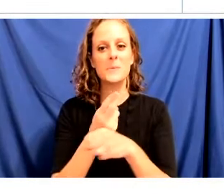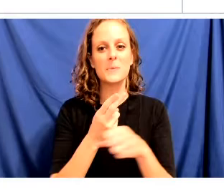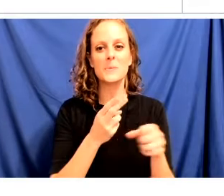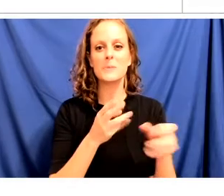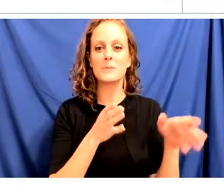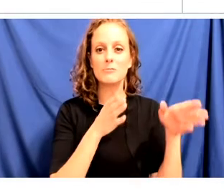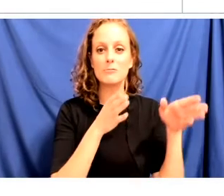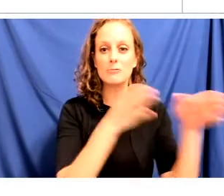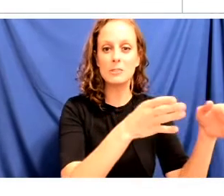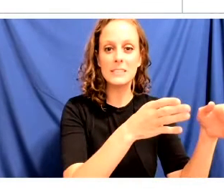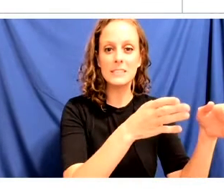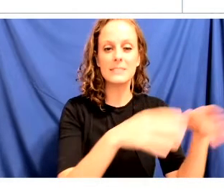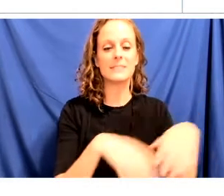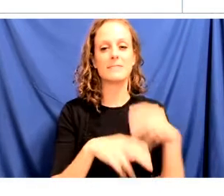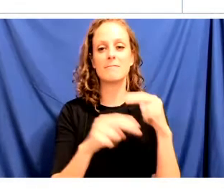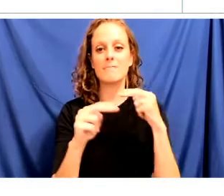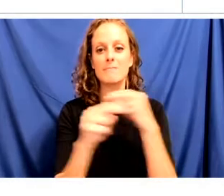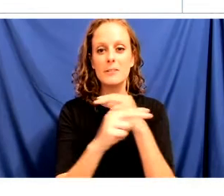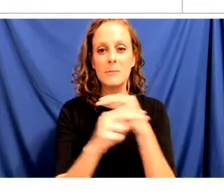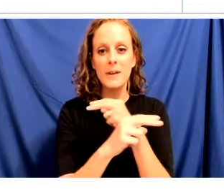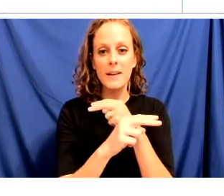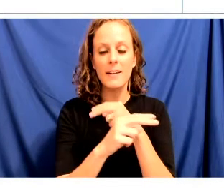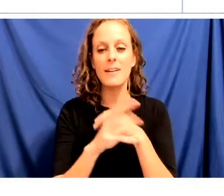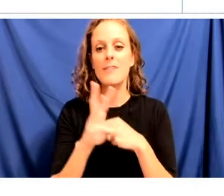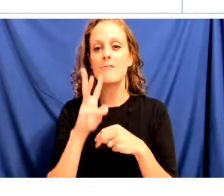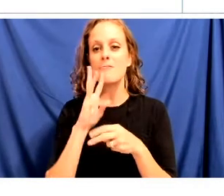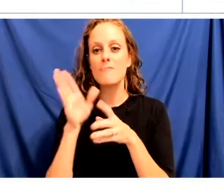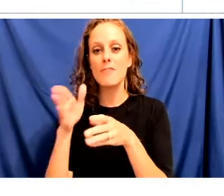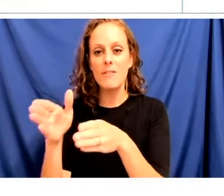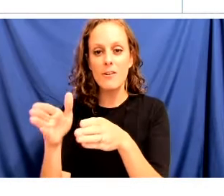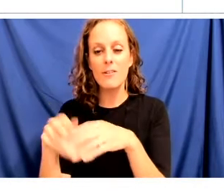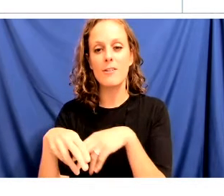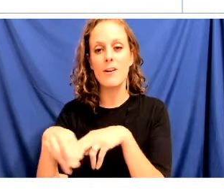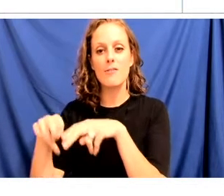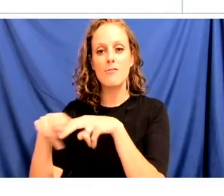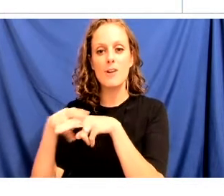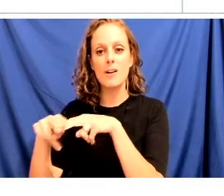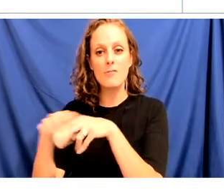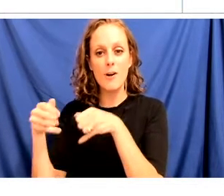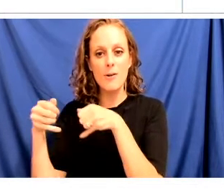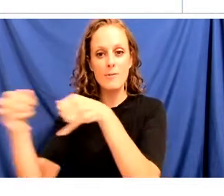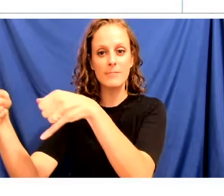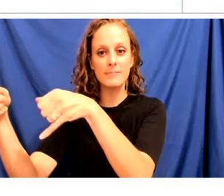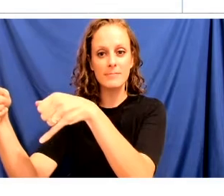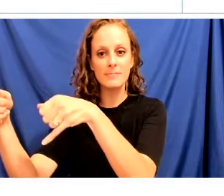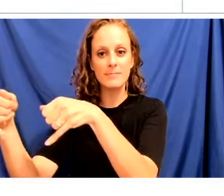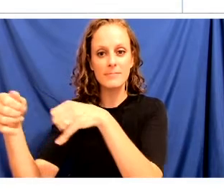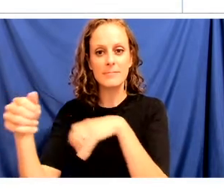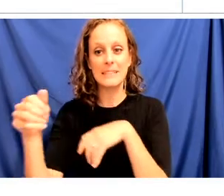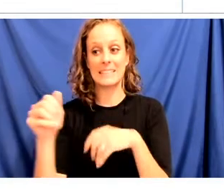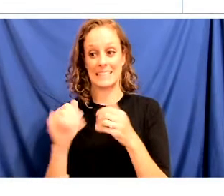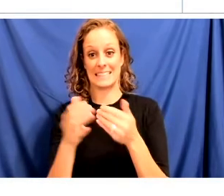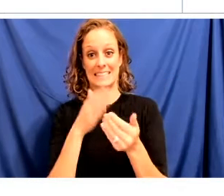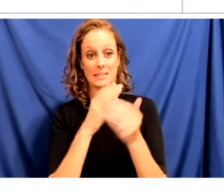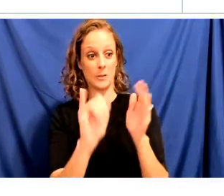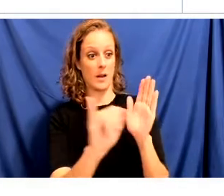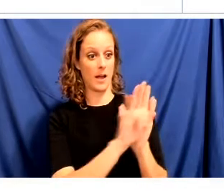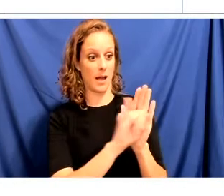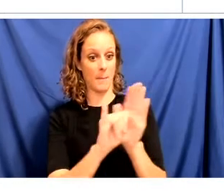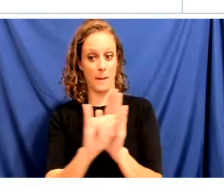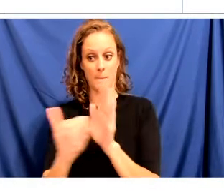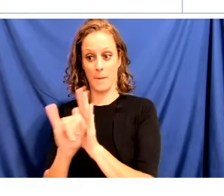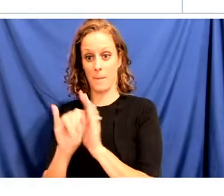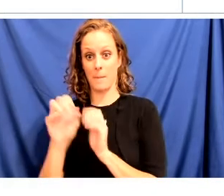Rivers railroad tracks things that people recognize on a map, so that the districts don't meander in and out.